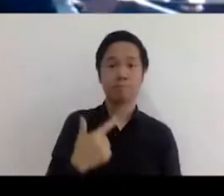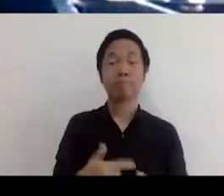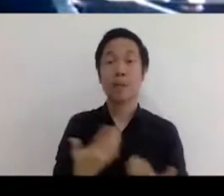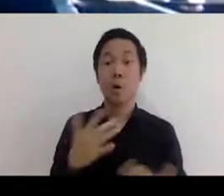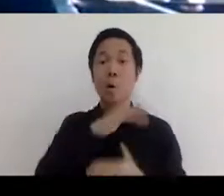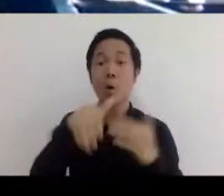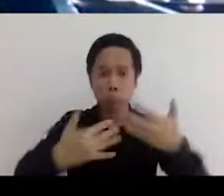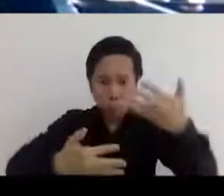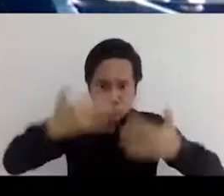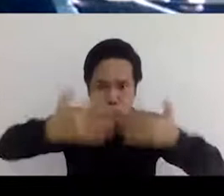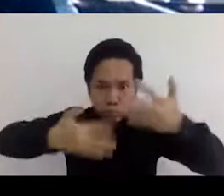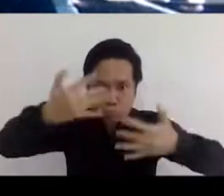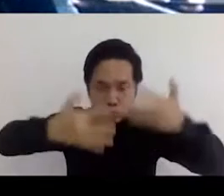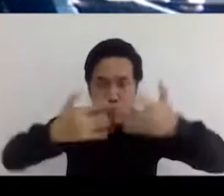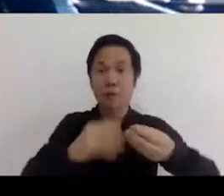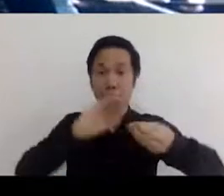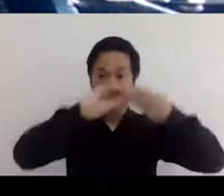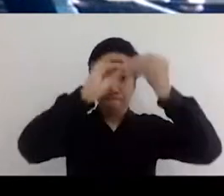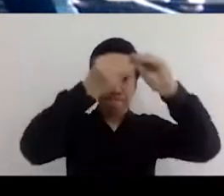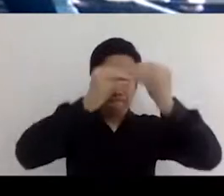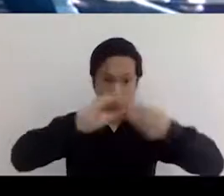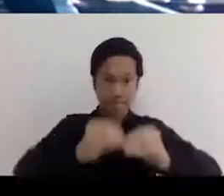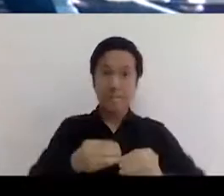So that is very important